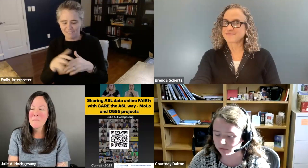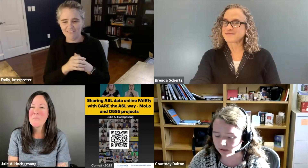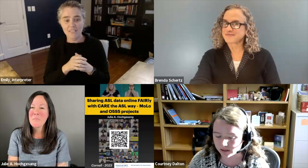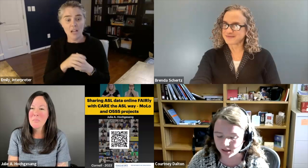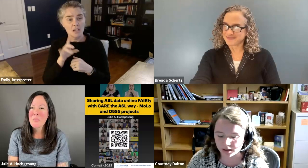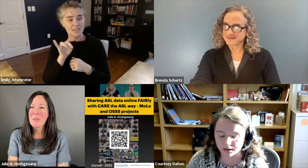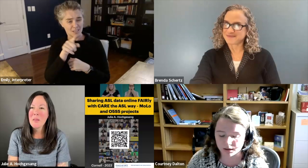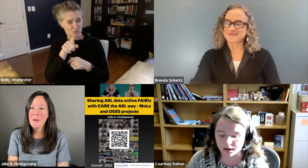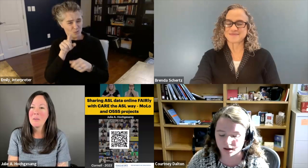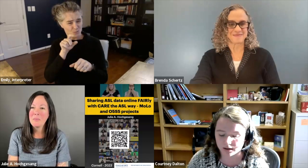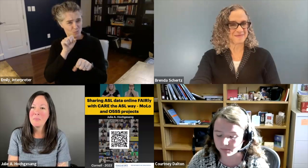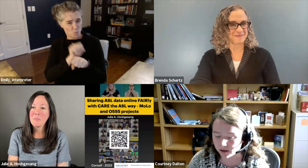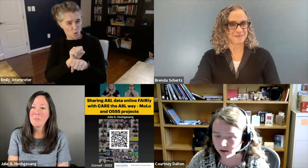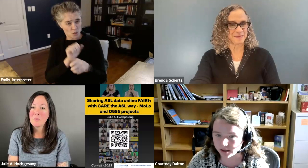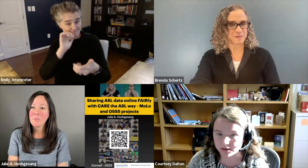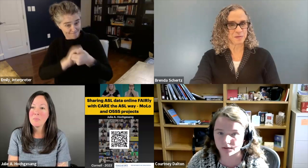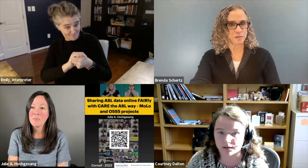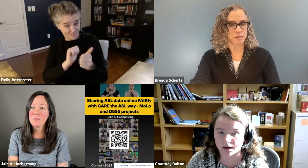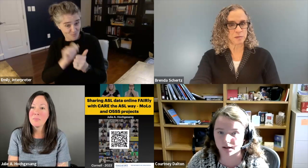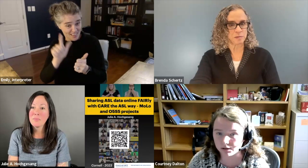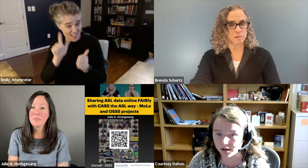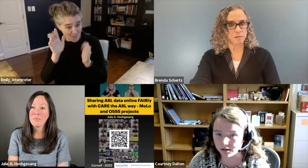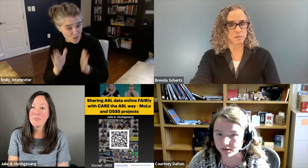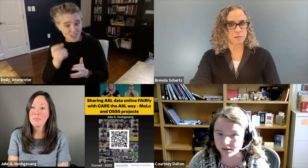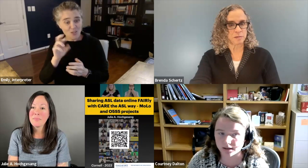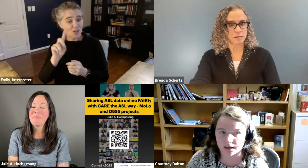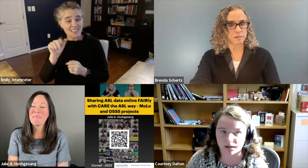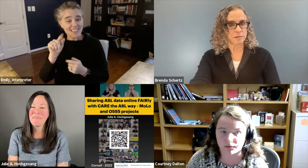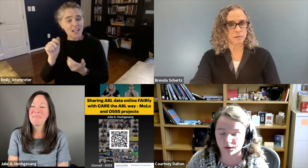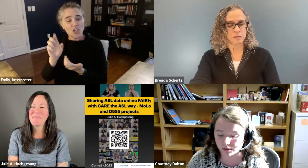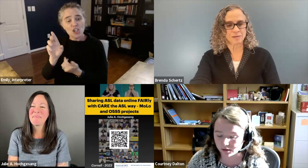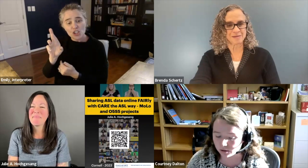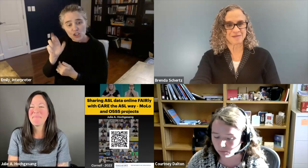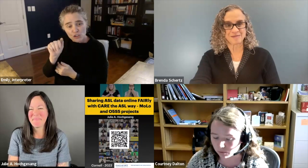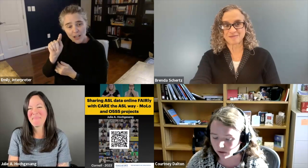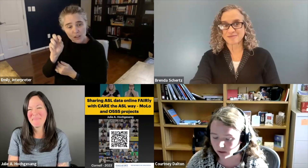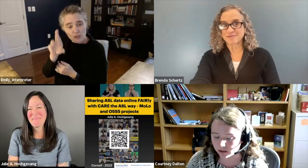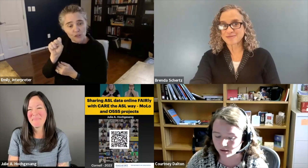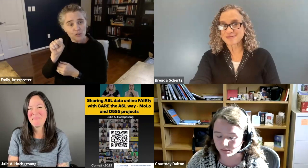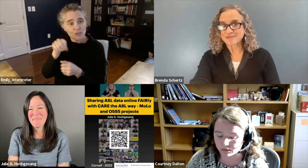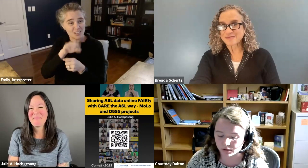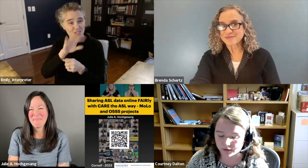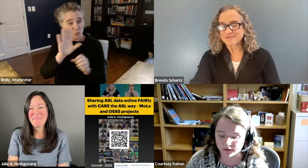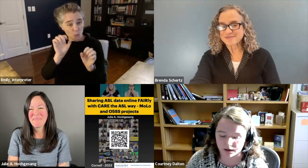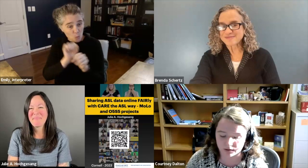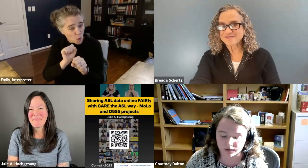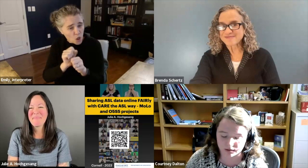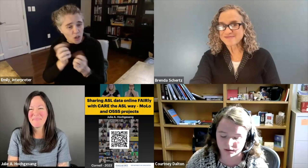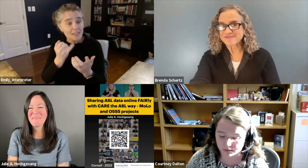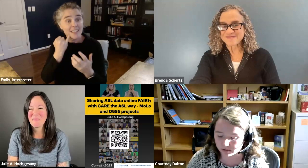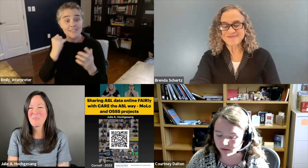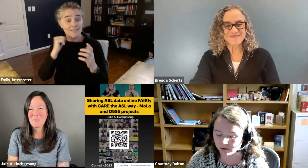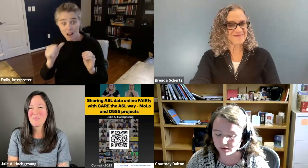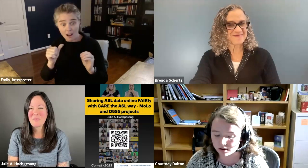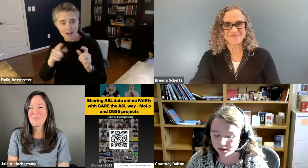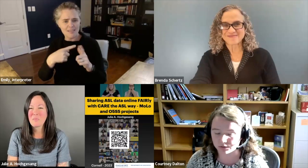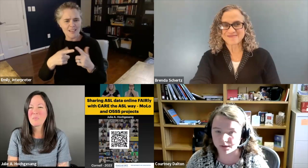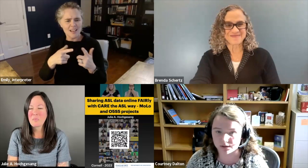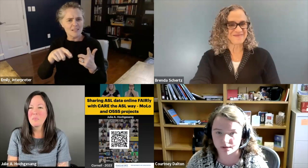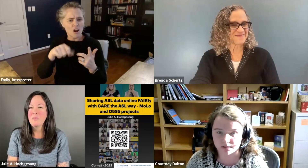with any Librarians or data curators in any of your work or if not are whether other colleagues or resources